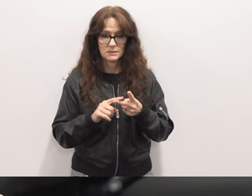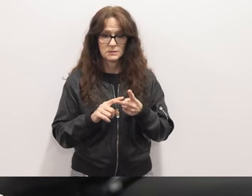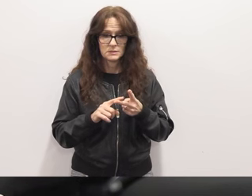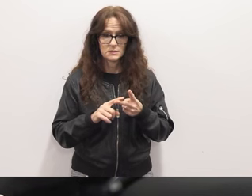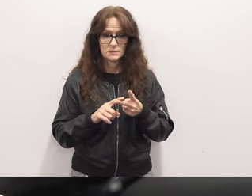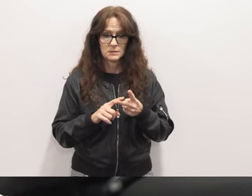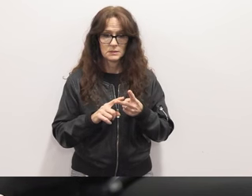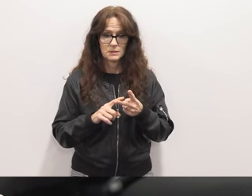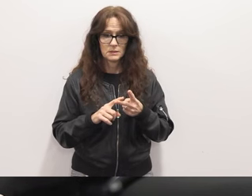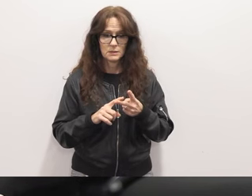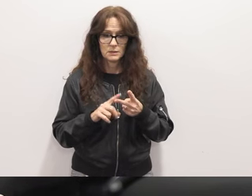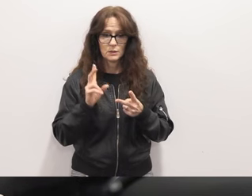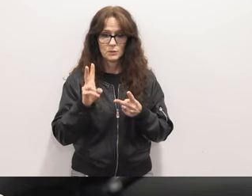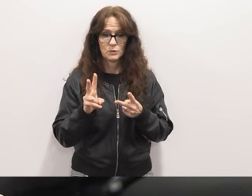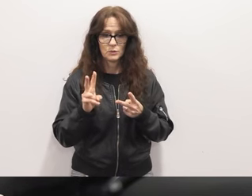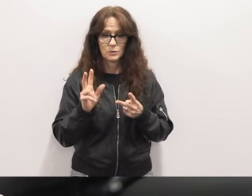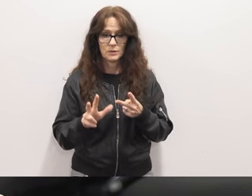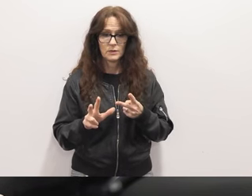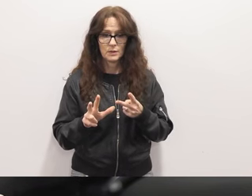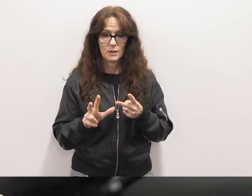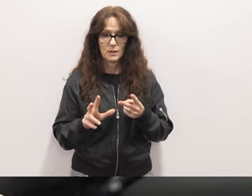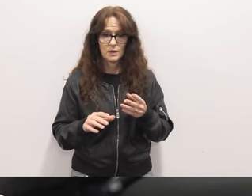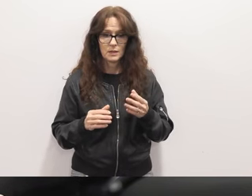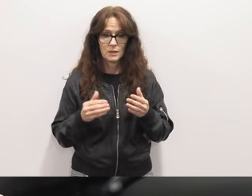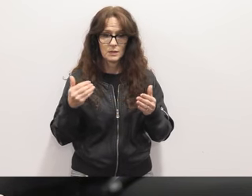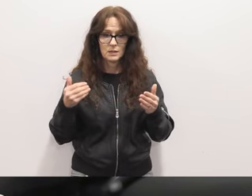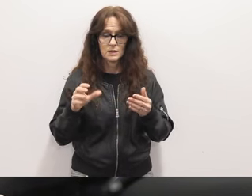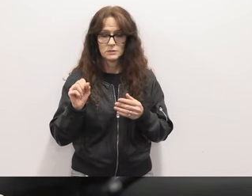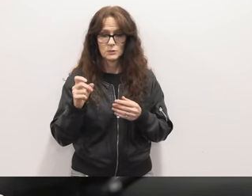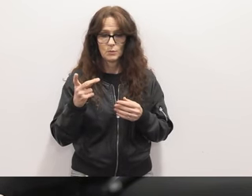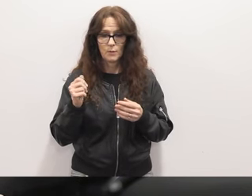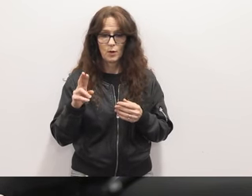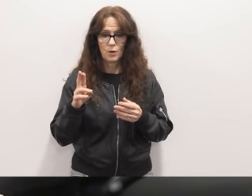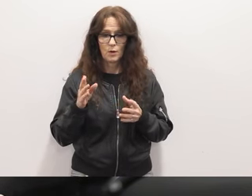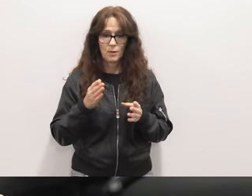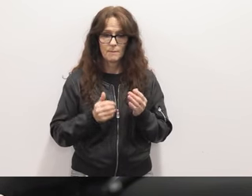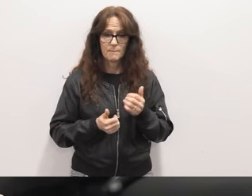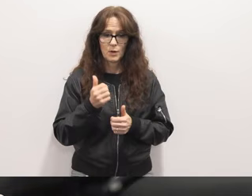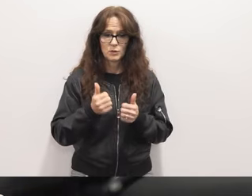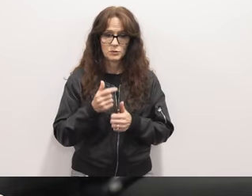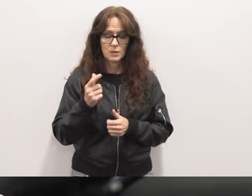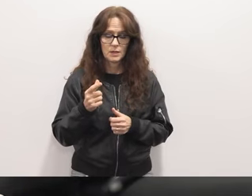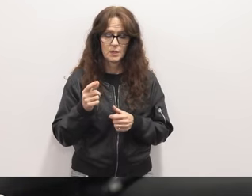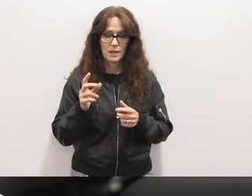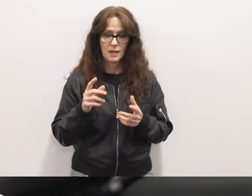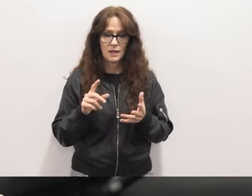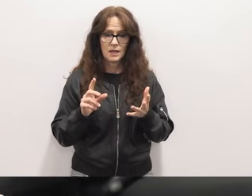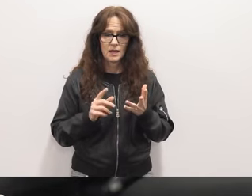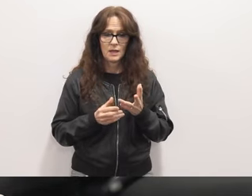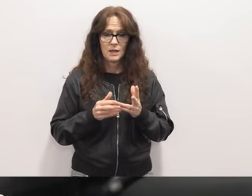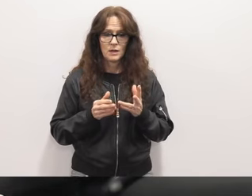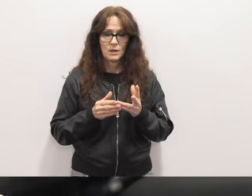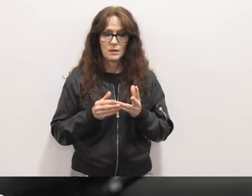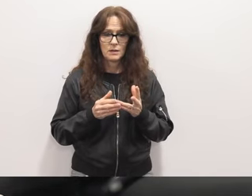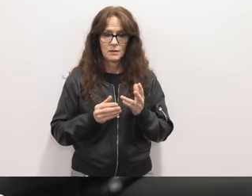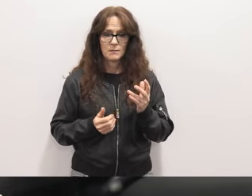Two and three were a super majority as AJ used the term and the last two were majority.